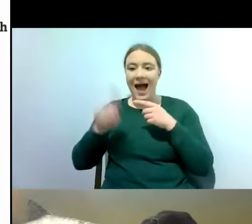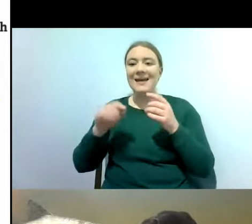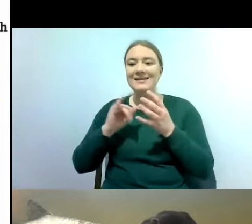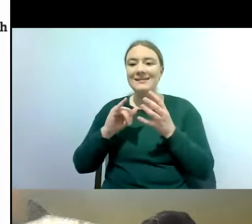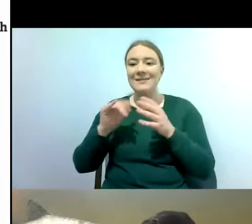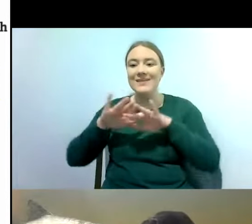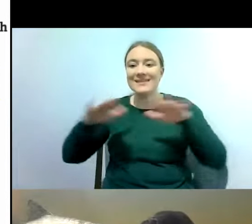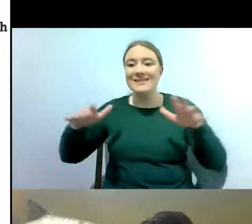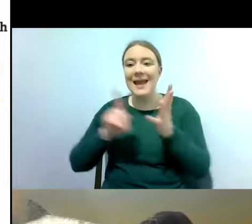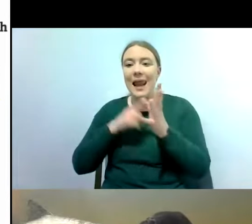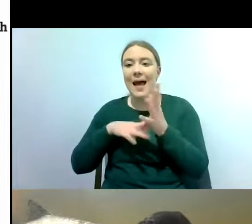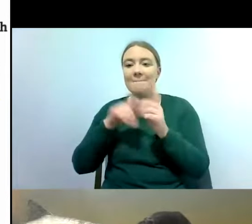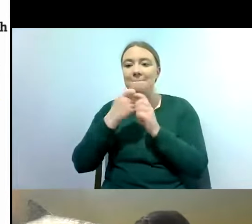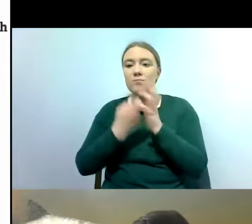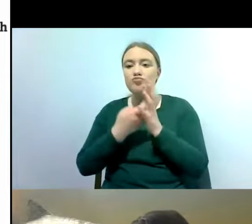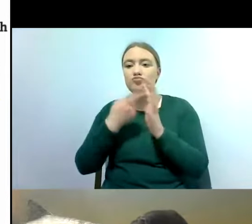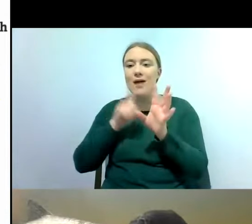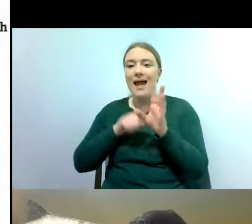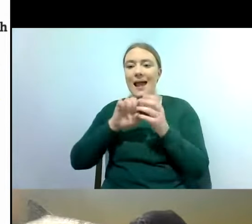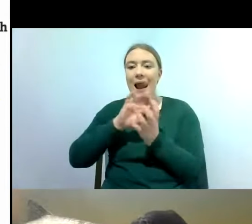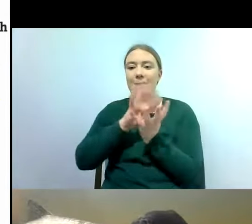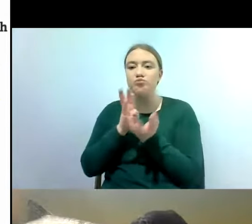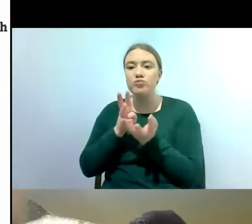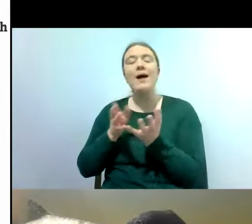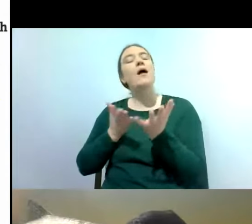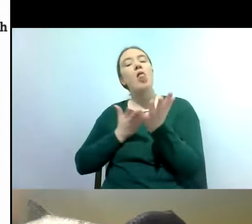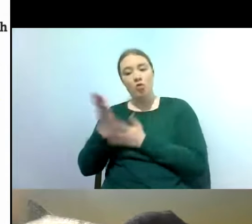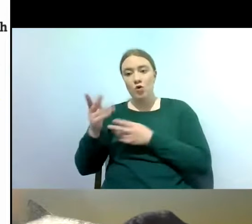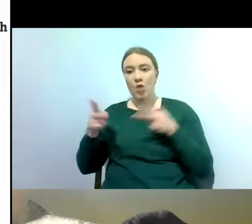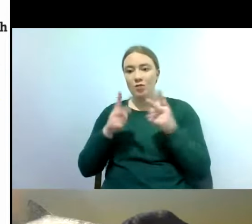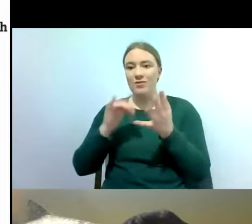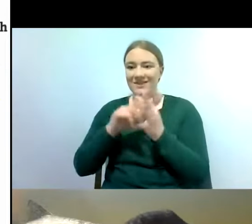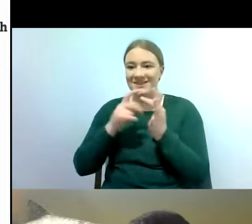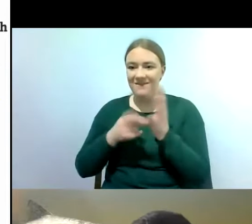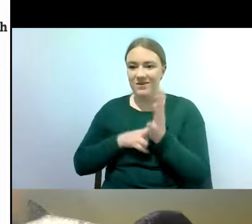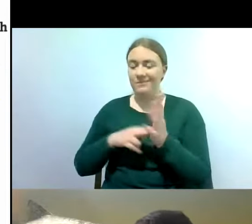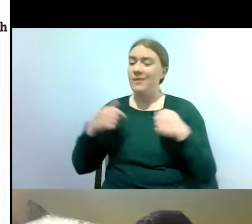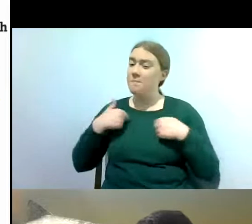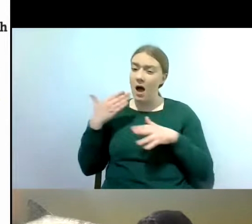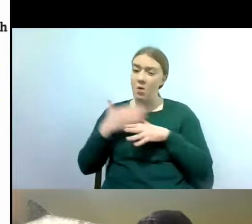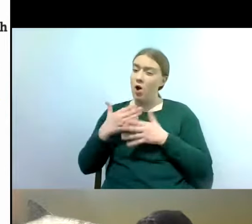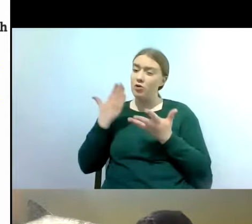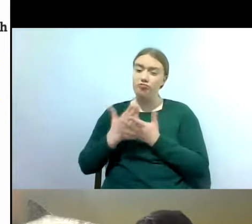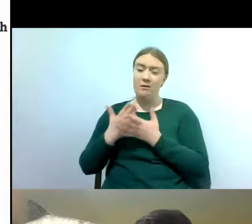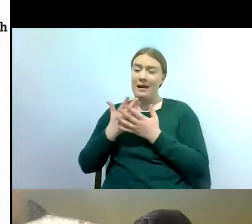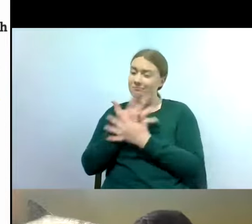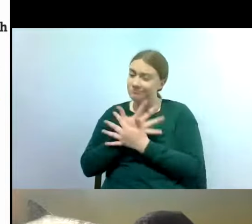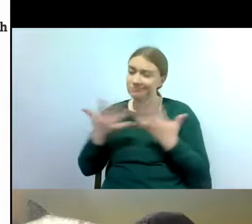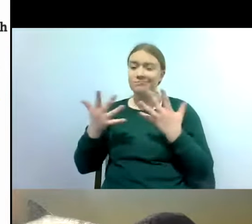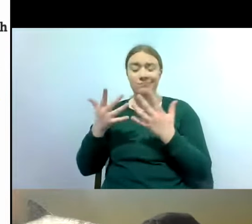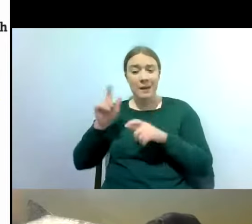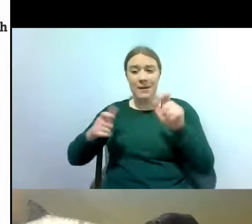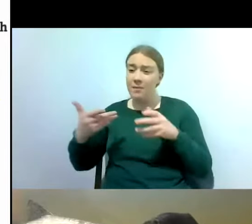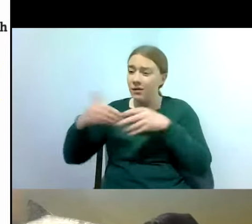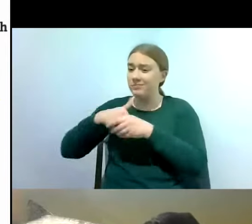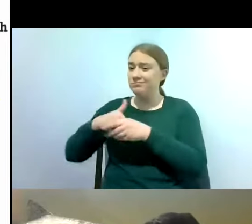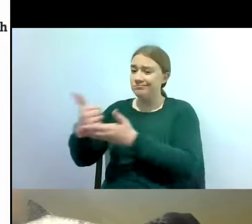my work has been a massive team effort and there are far too many people to thank thank